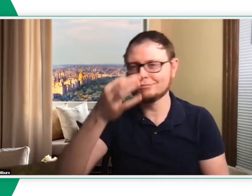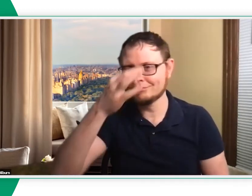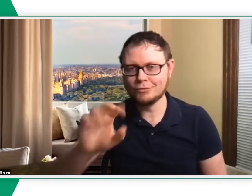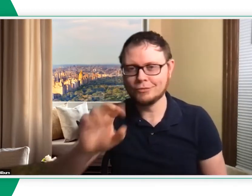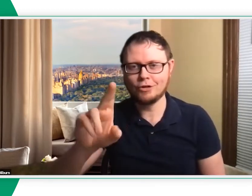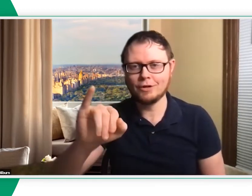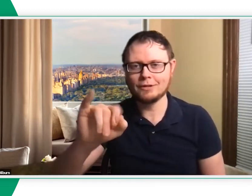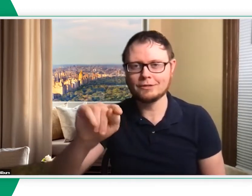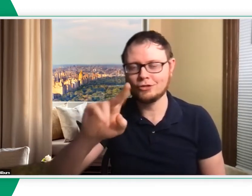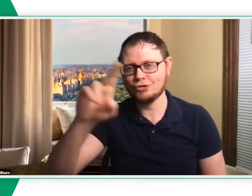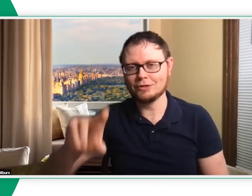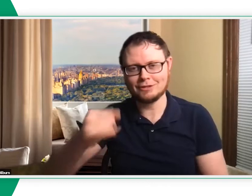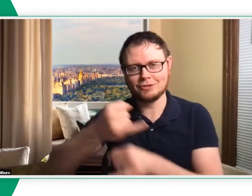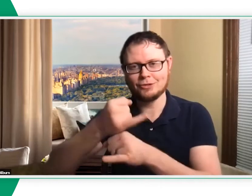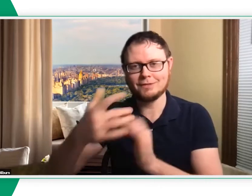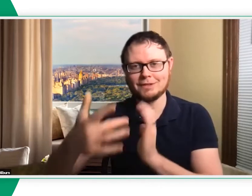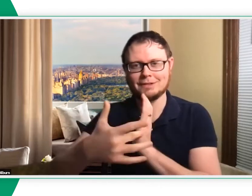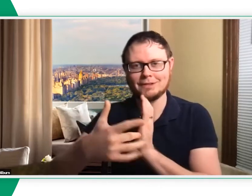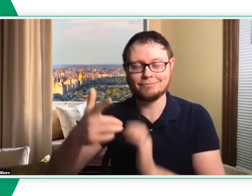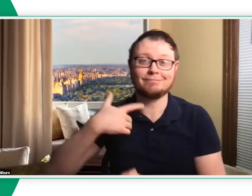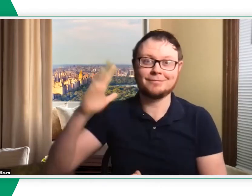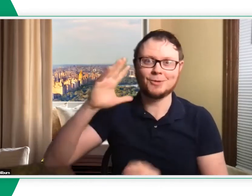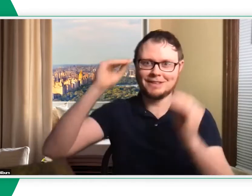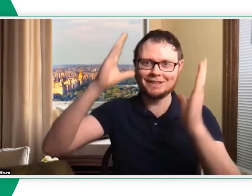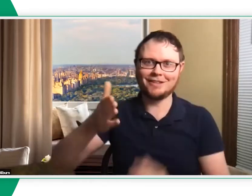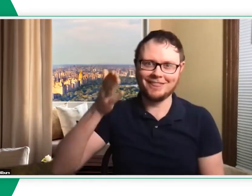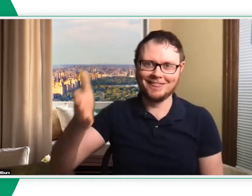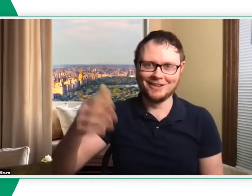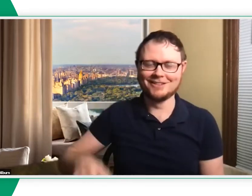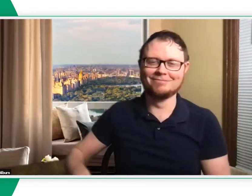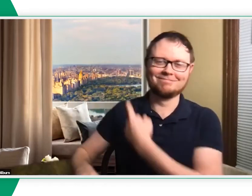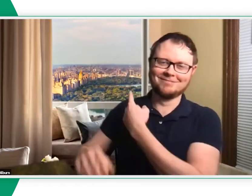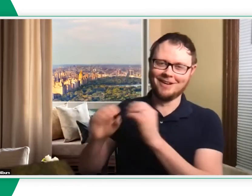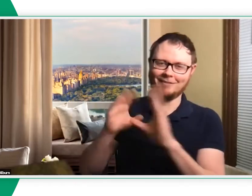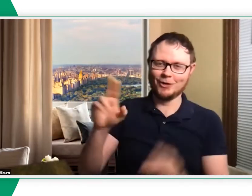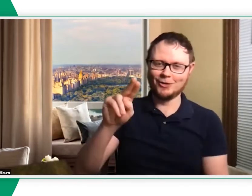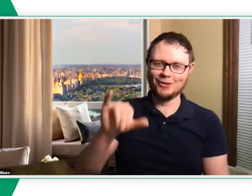City anyway. I live in Rochester, New York, very close to RIT. I actually used to teach